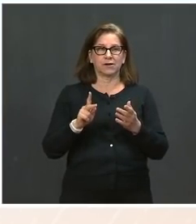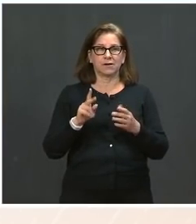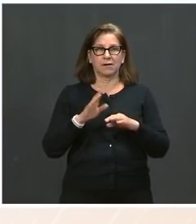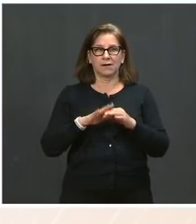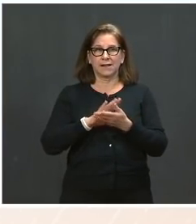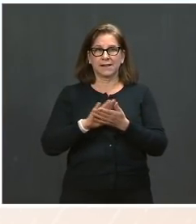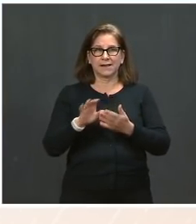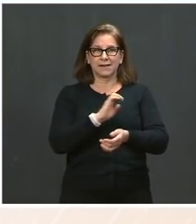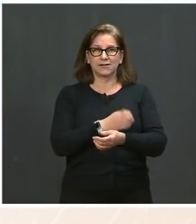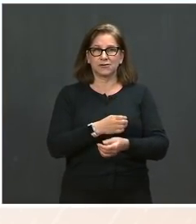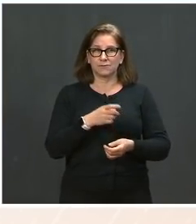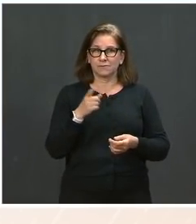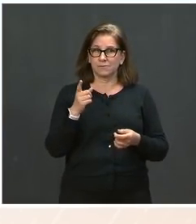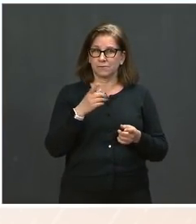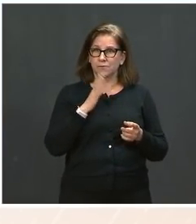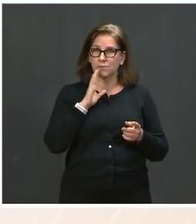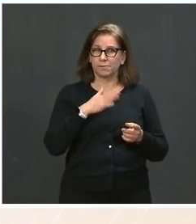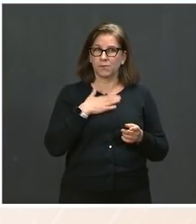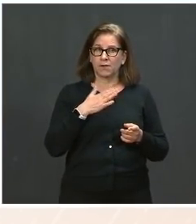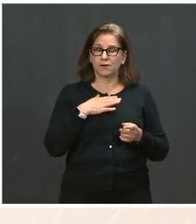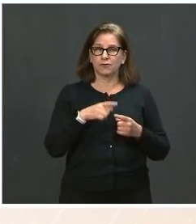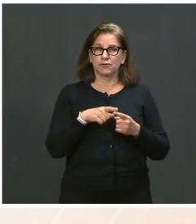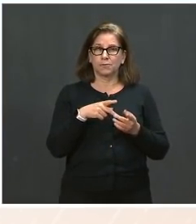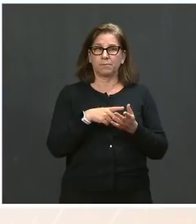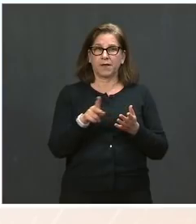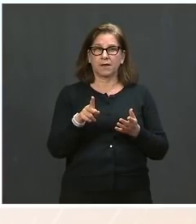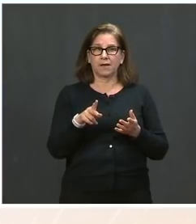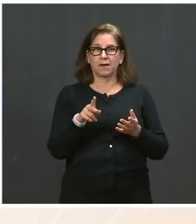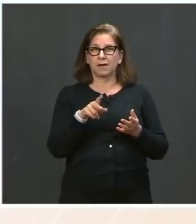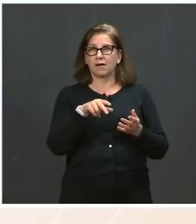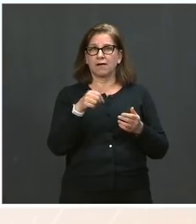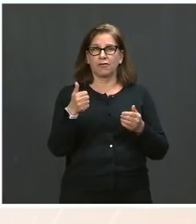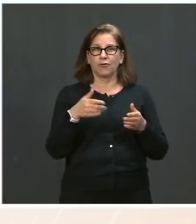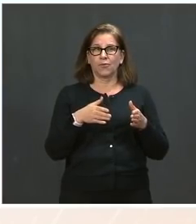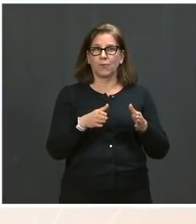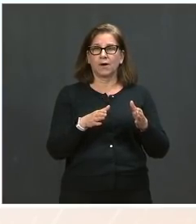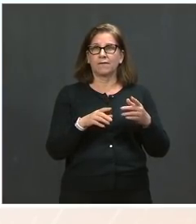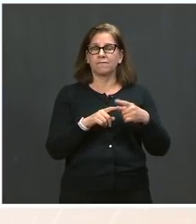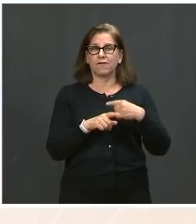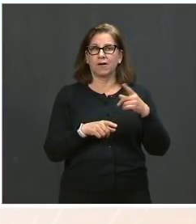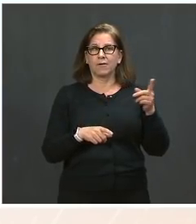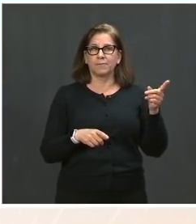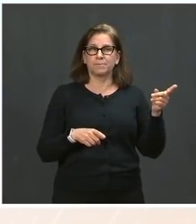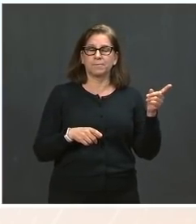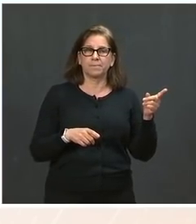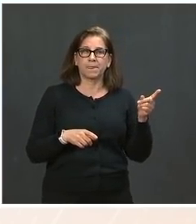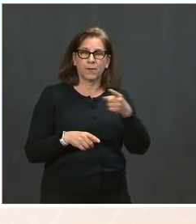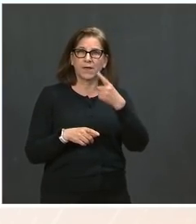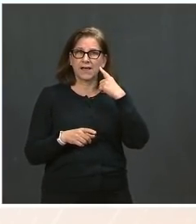if Republicans put forth any. In your conversations at all, have you heard any such alternatives from Republican members?